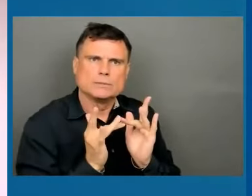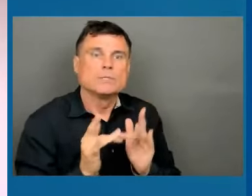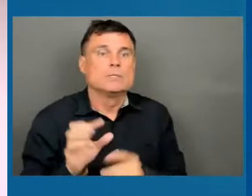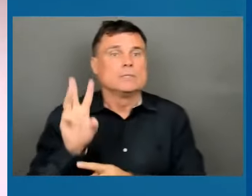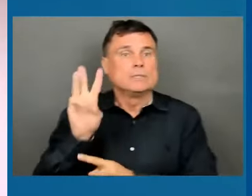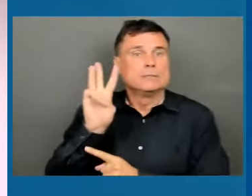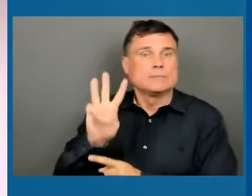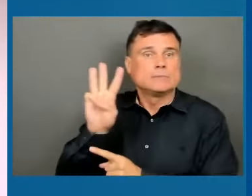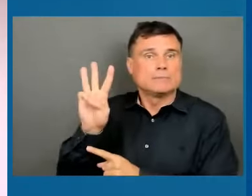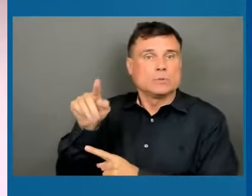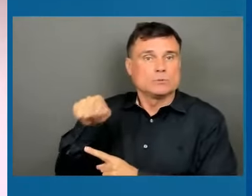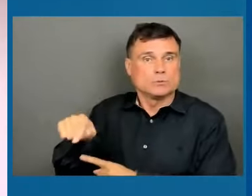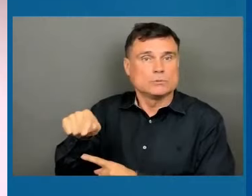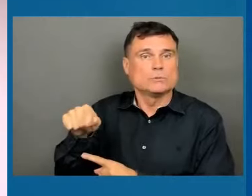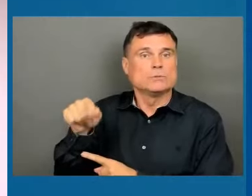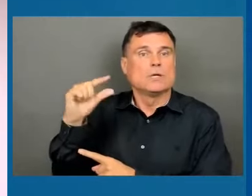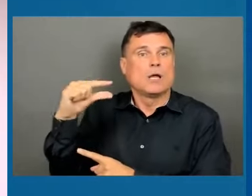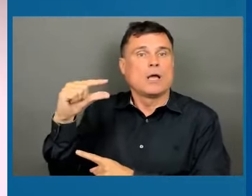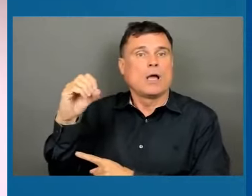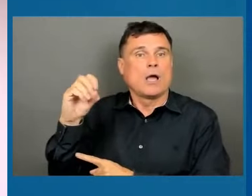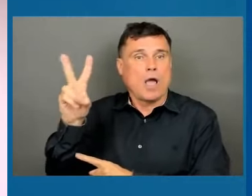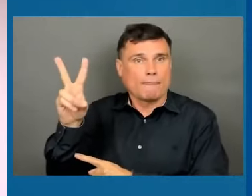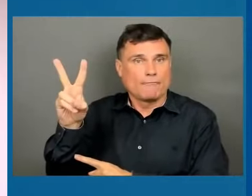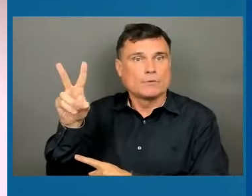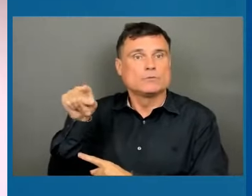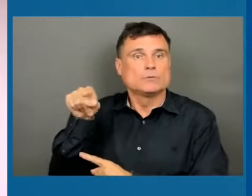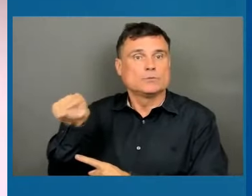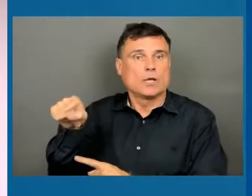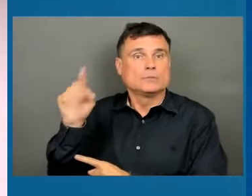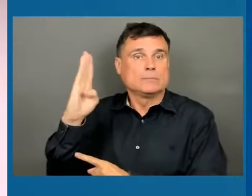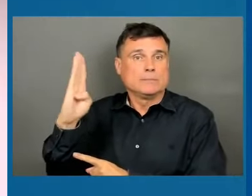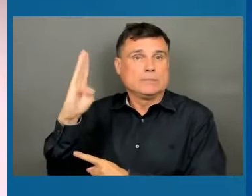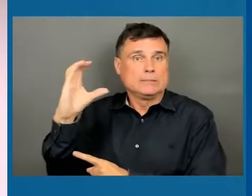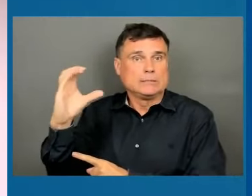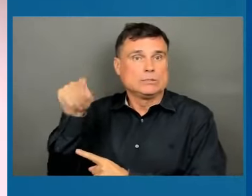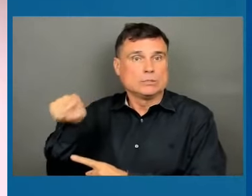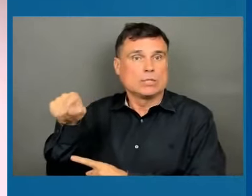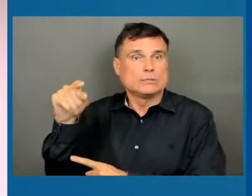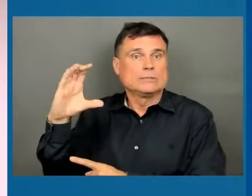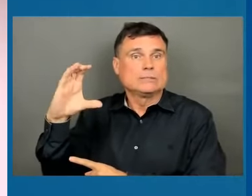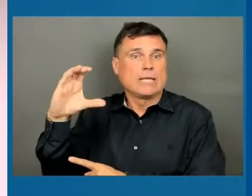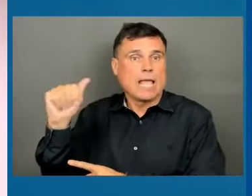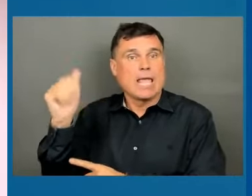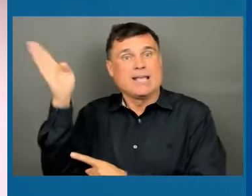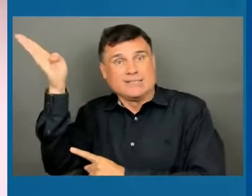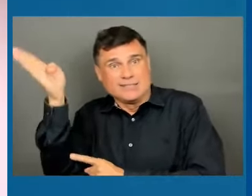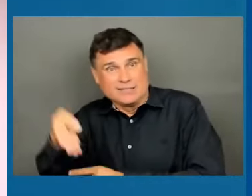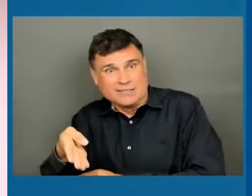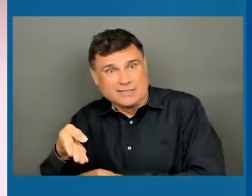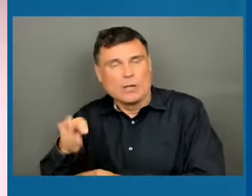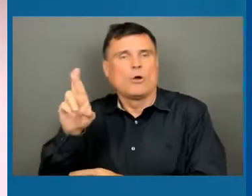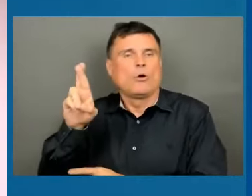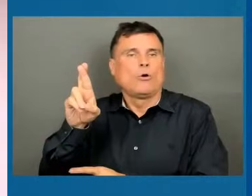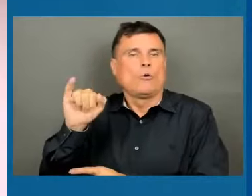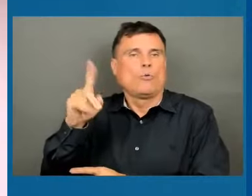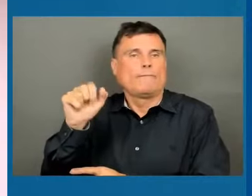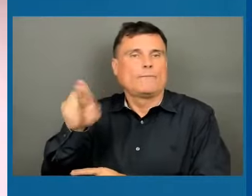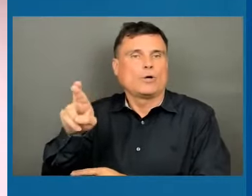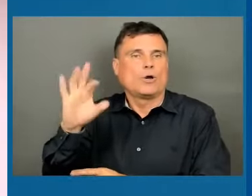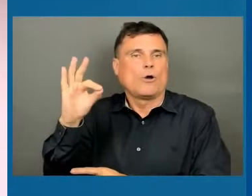www.gov.bc.ca/riverforecast. That concludes the river forecast center update and I'll pass it along to the next speaker.